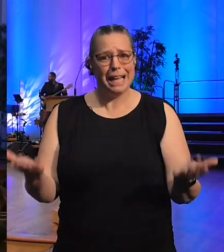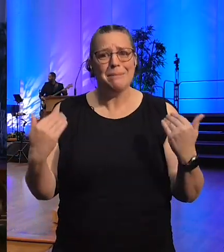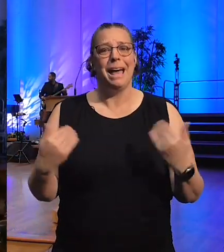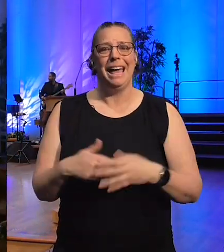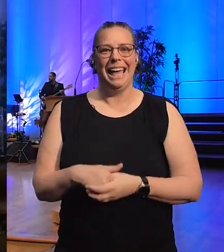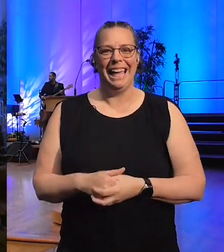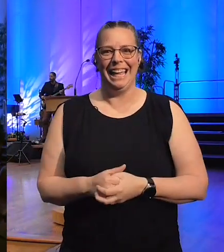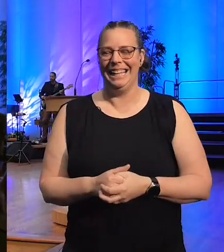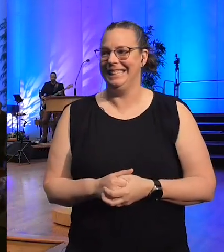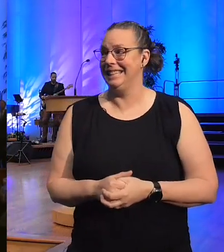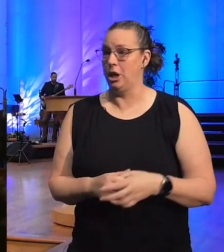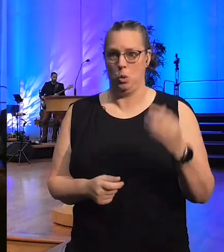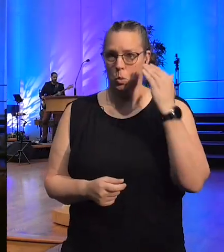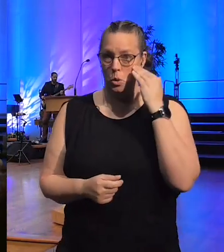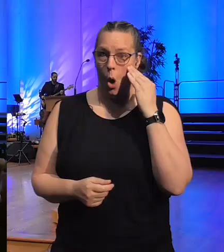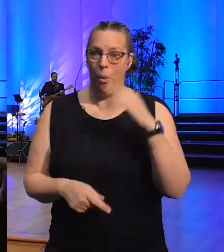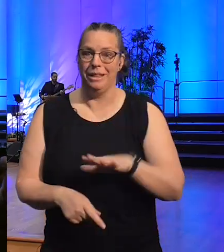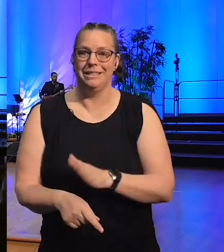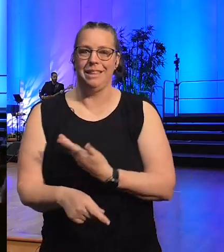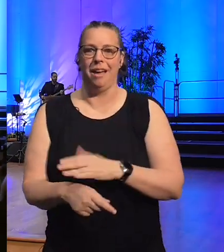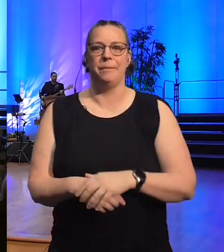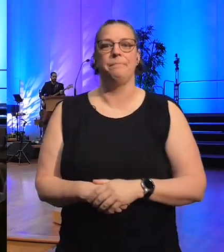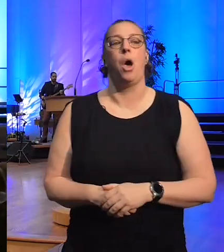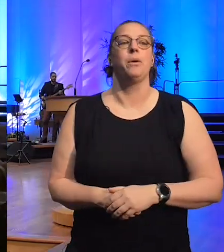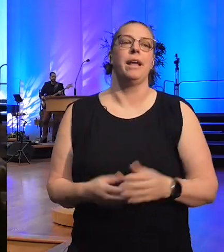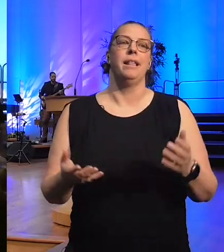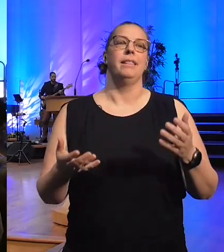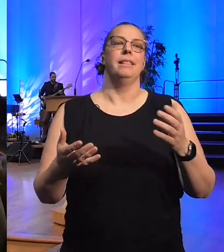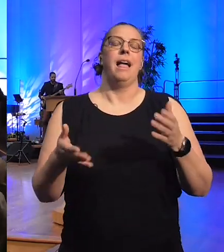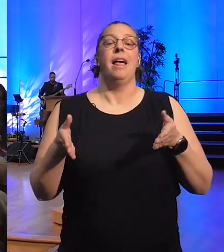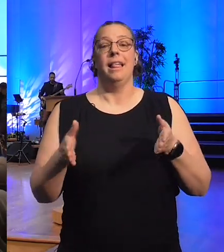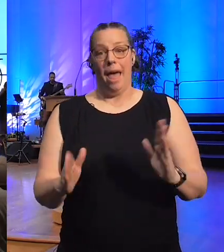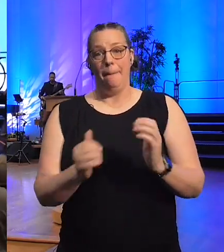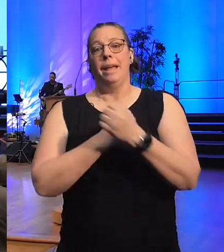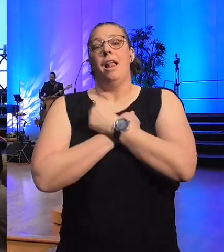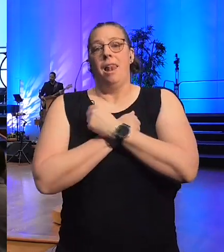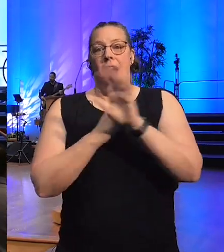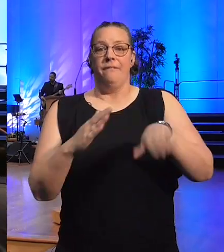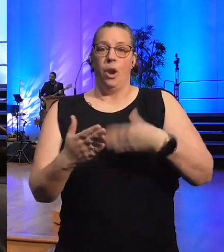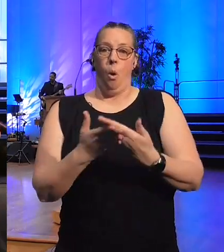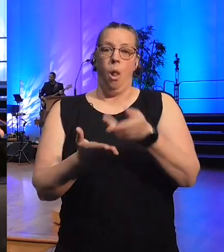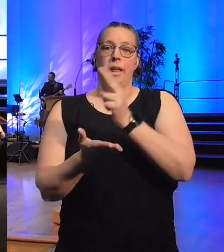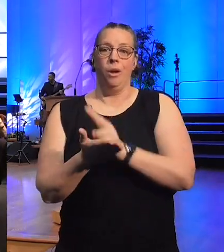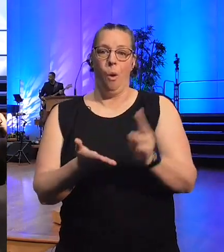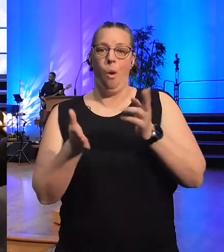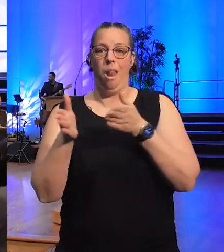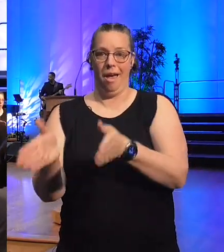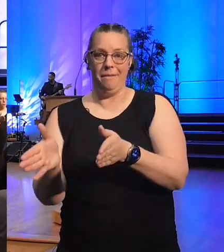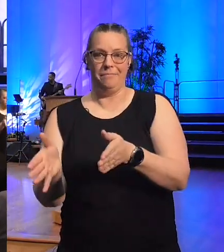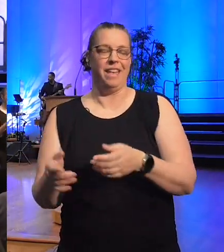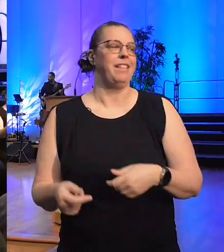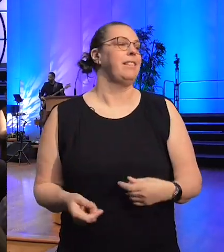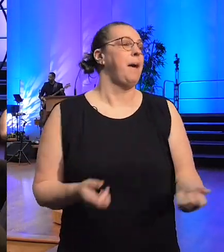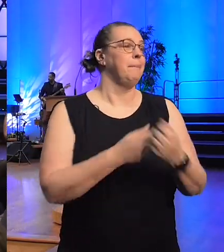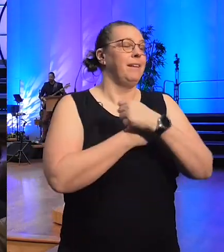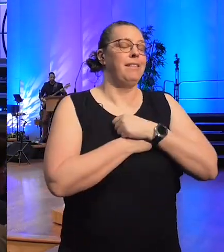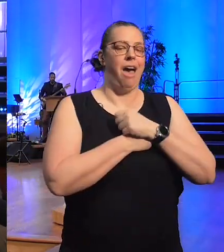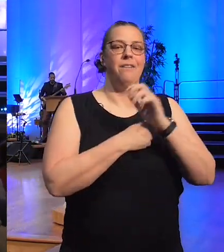to I know you know this one oh let me love in a holy holy way let me love let me love